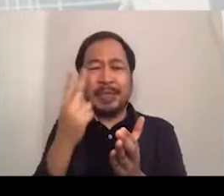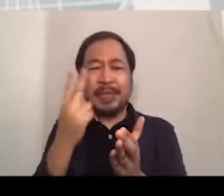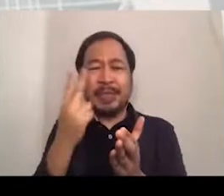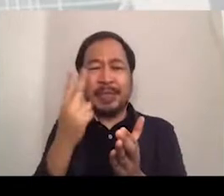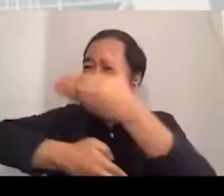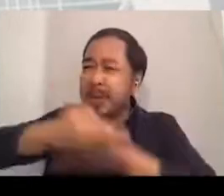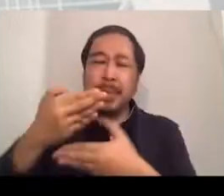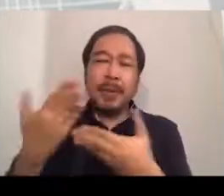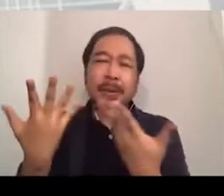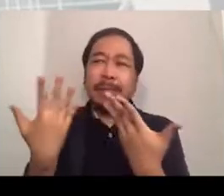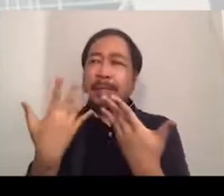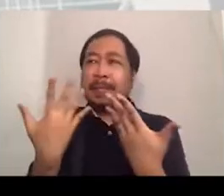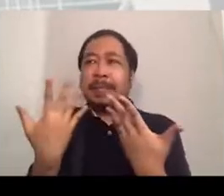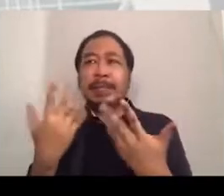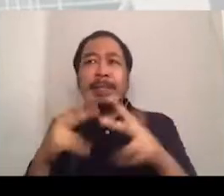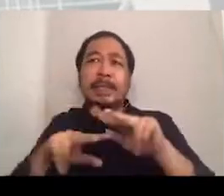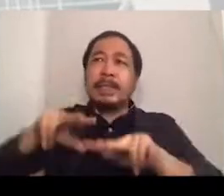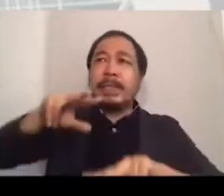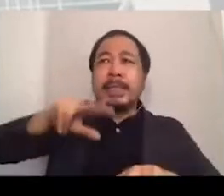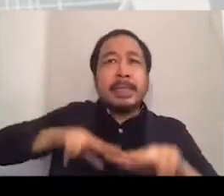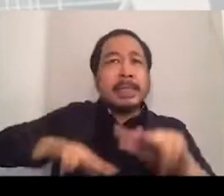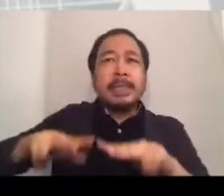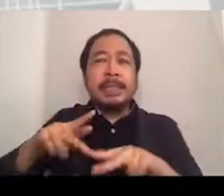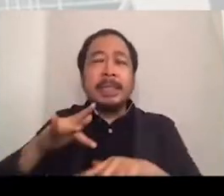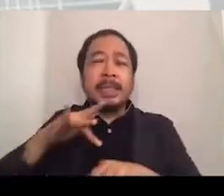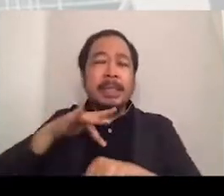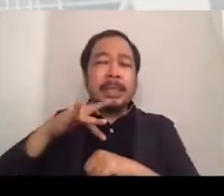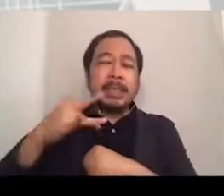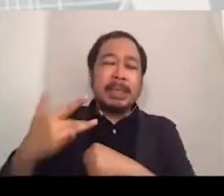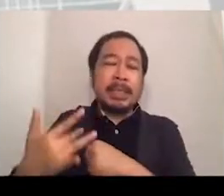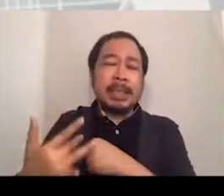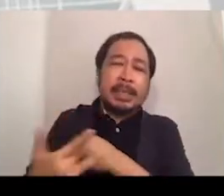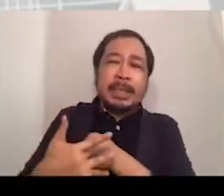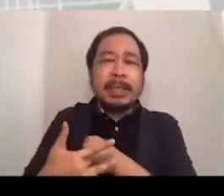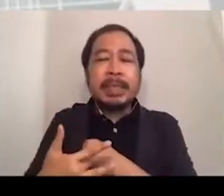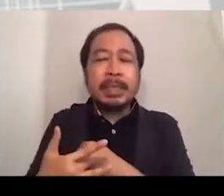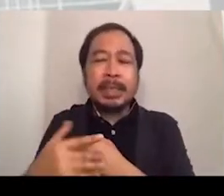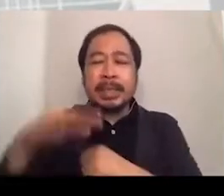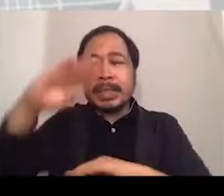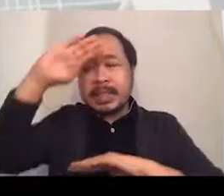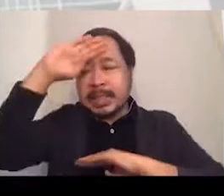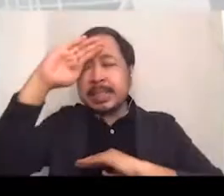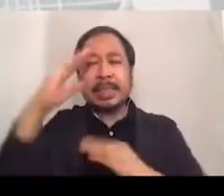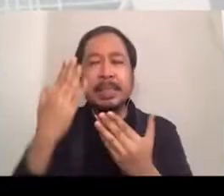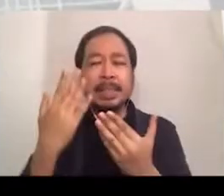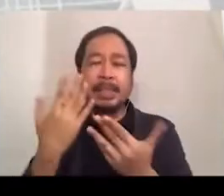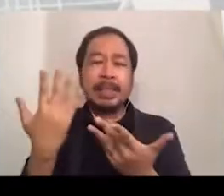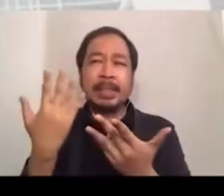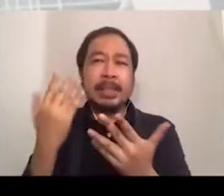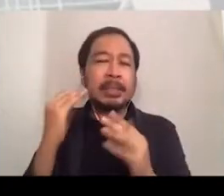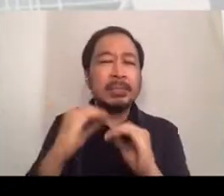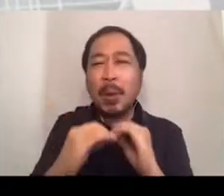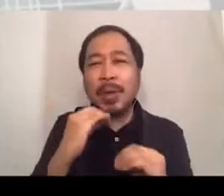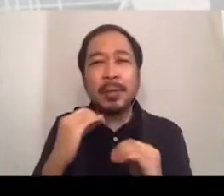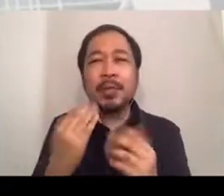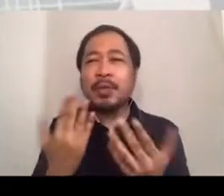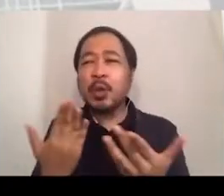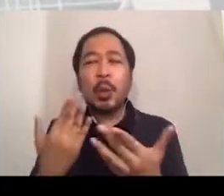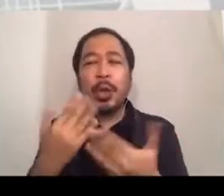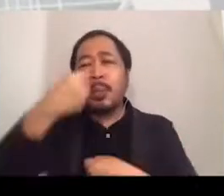What types of social protection, what types of employment promotion measures are required in this time,